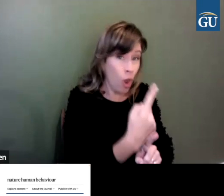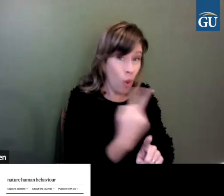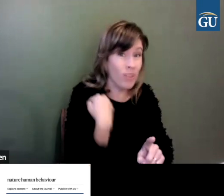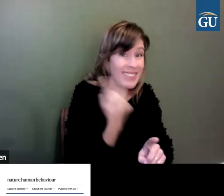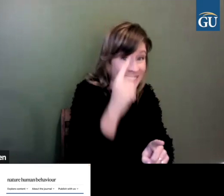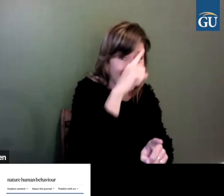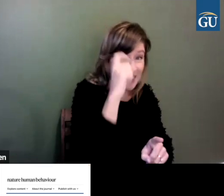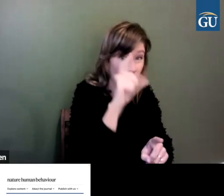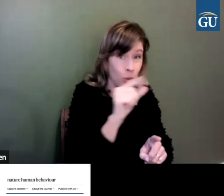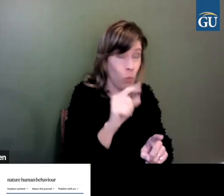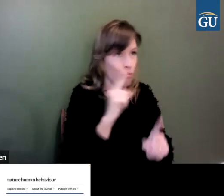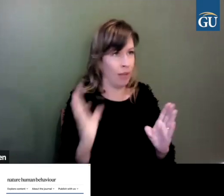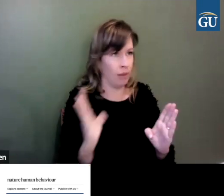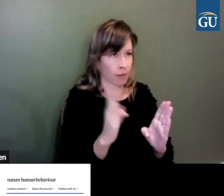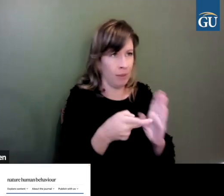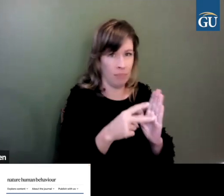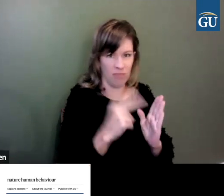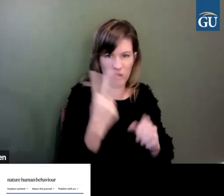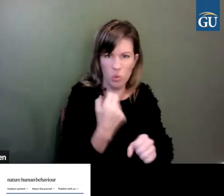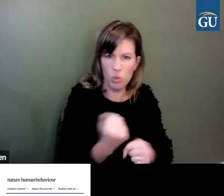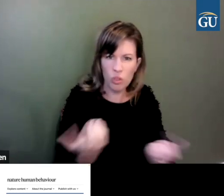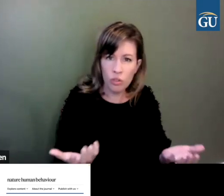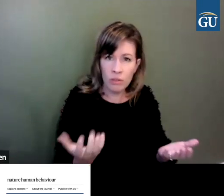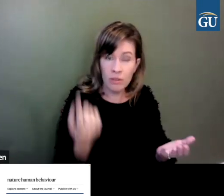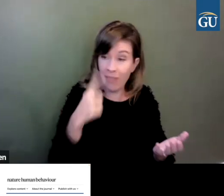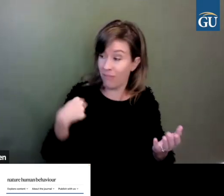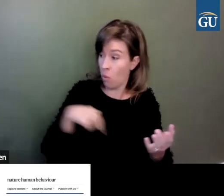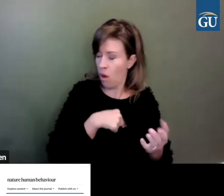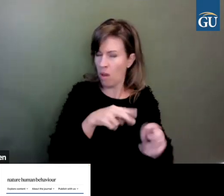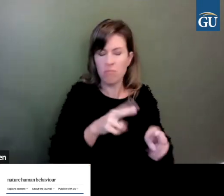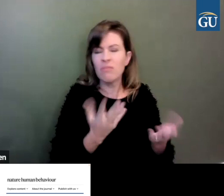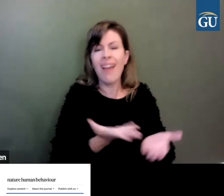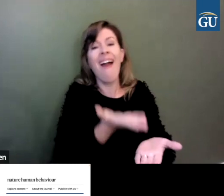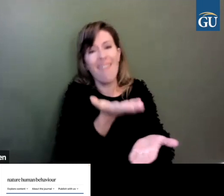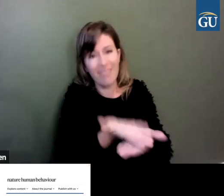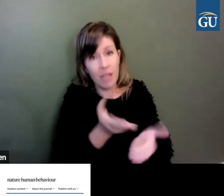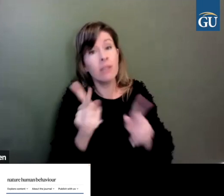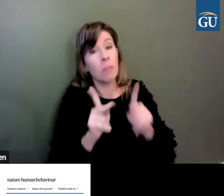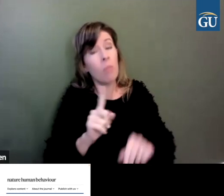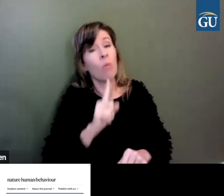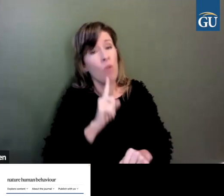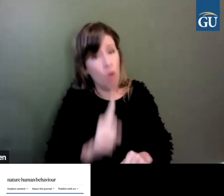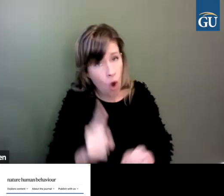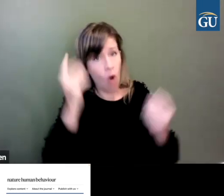years, right. So for us, that' s evidence that we are thinking about racism, we are thinking about social justice